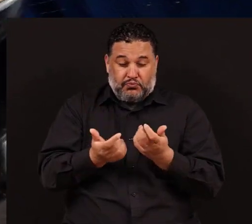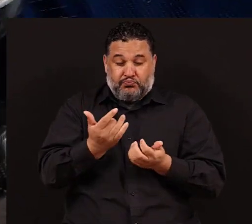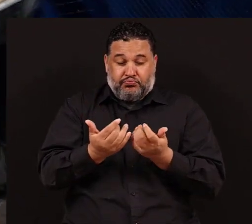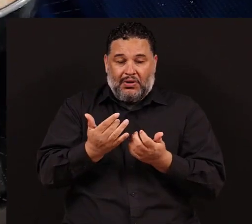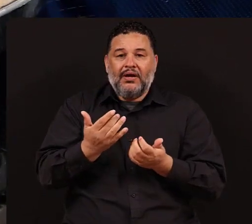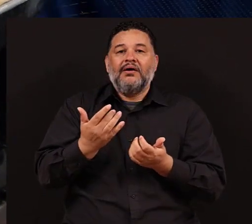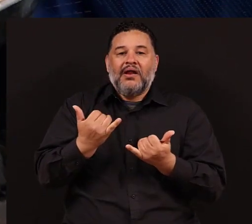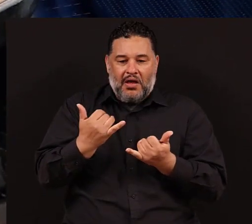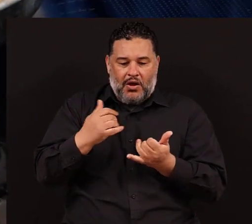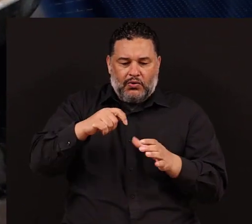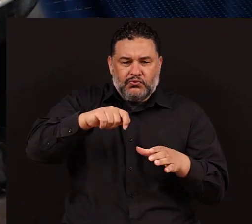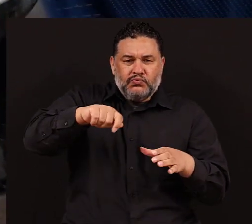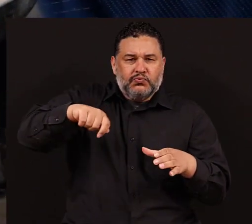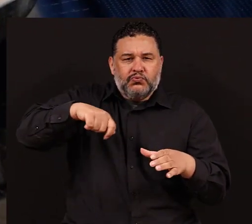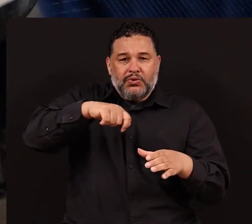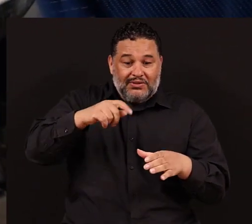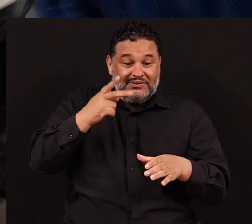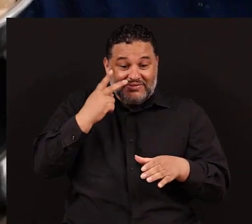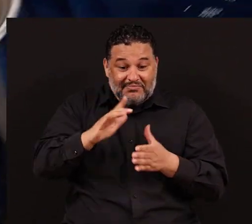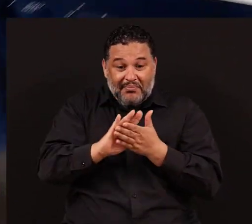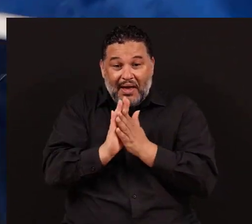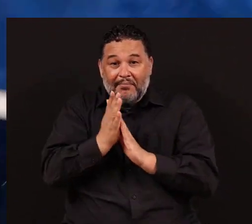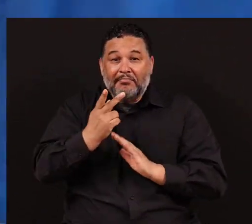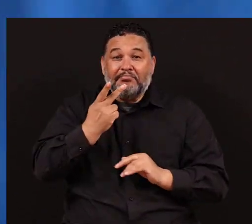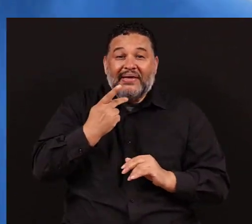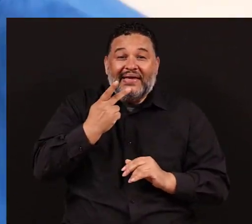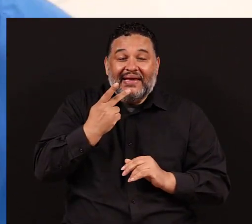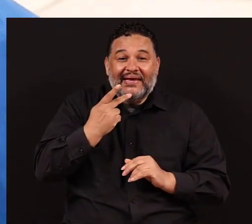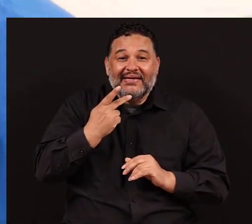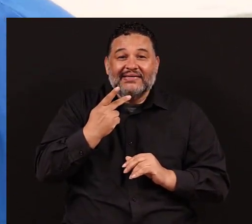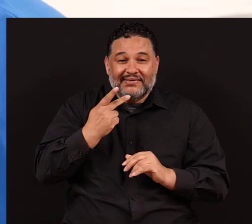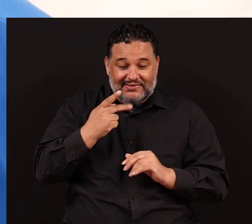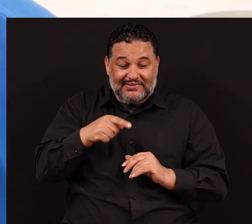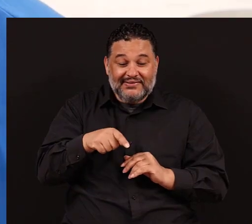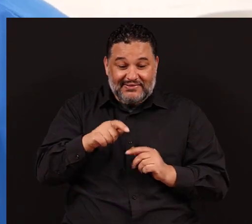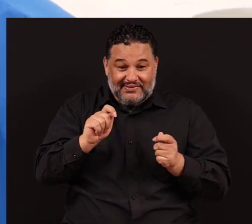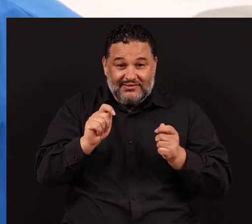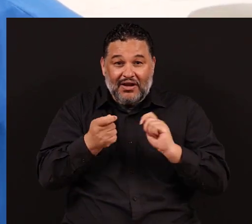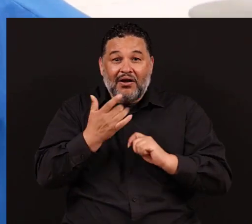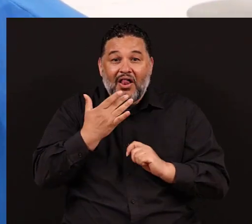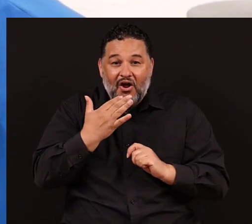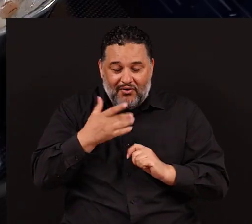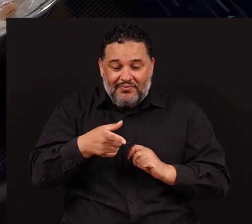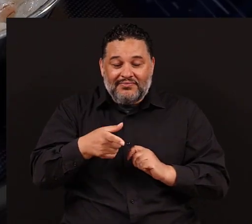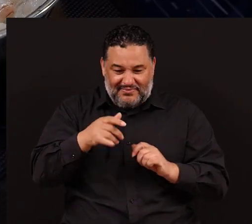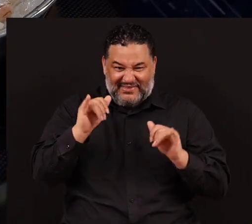You can see it's starting to turn pink and opaque here like this, and that's what we want.